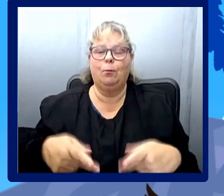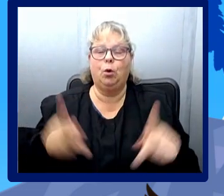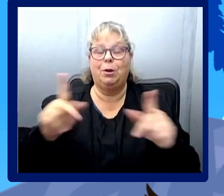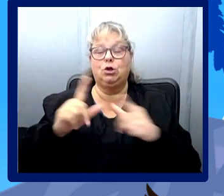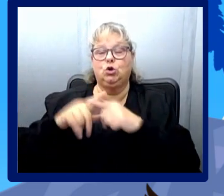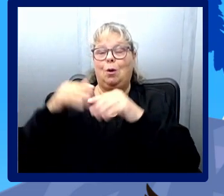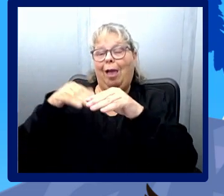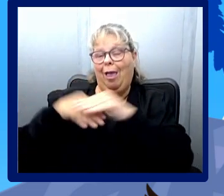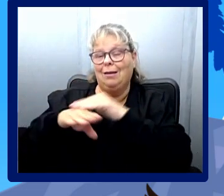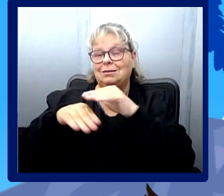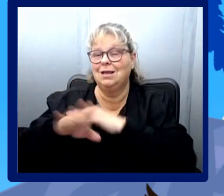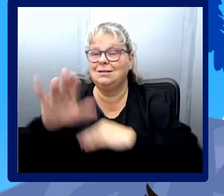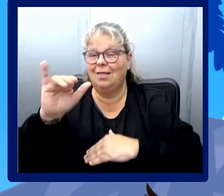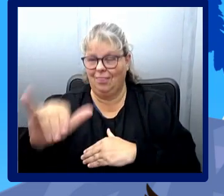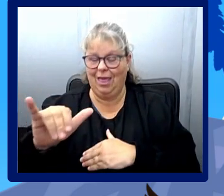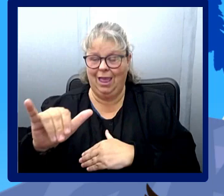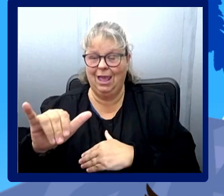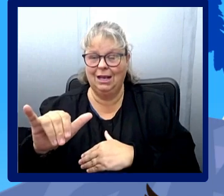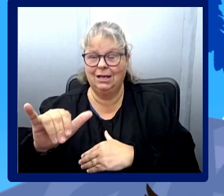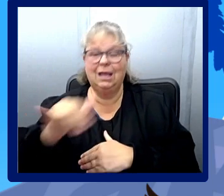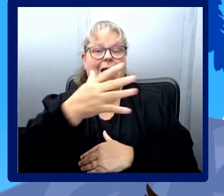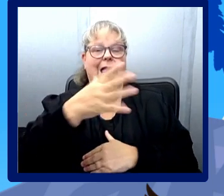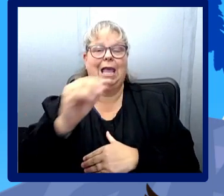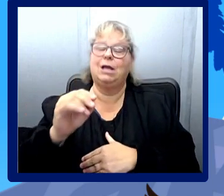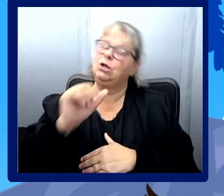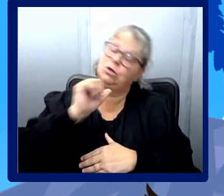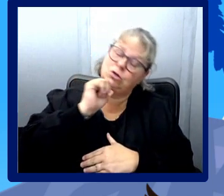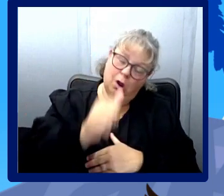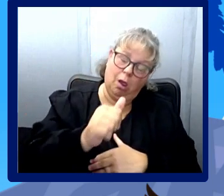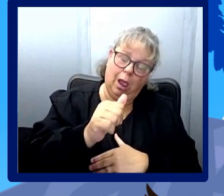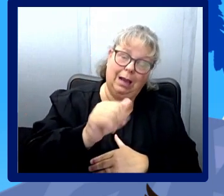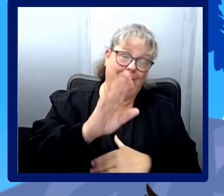This is the Salesforce Labs App. To see this is how we put together